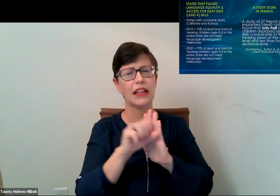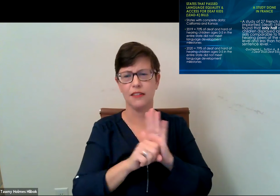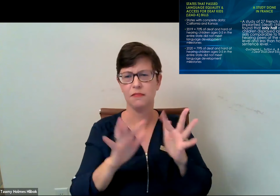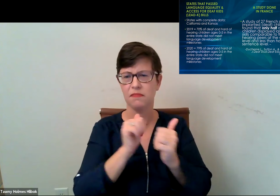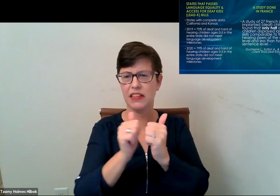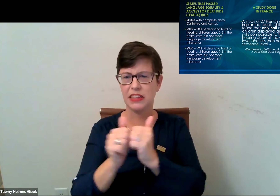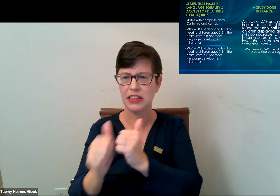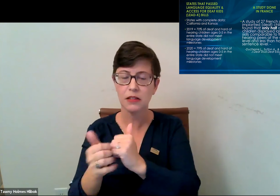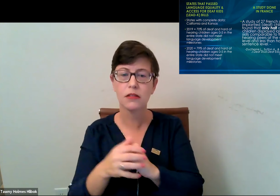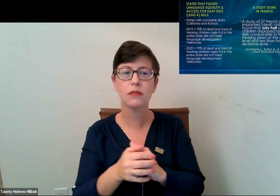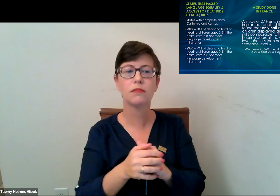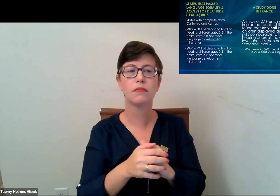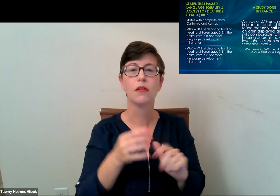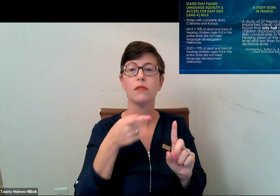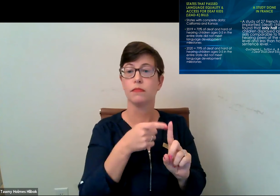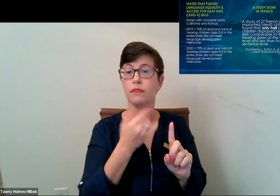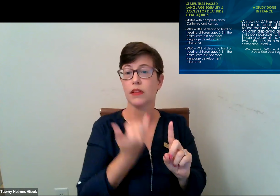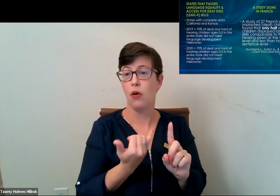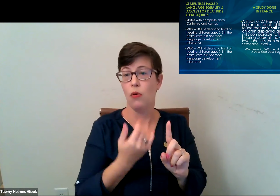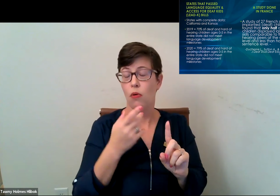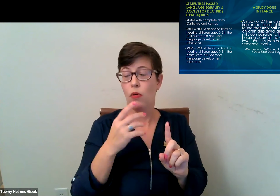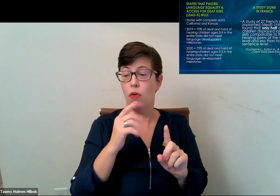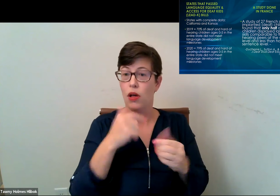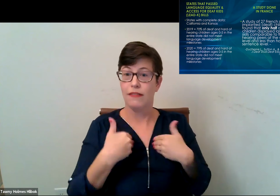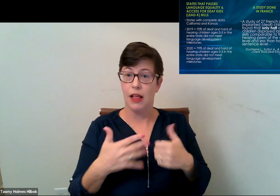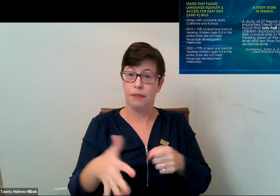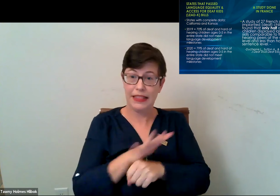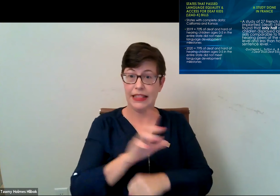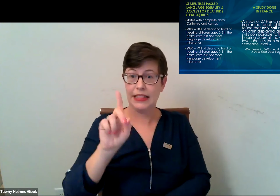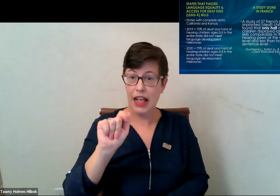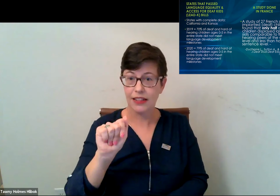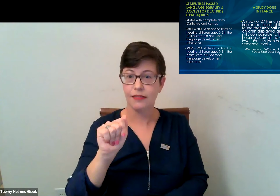And I believe there are over 14 states who have passed this, but this legislation but currently